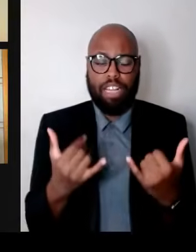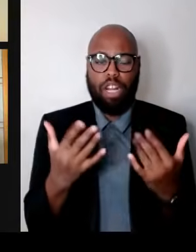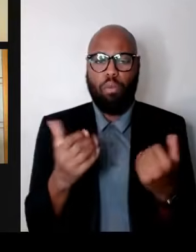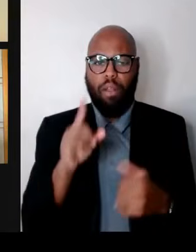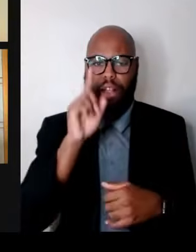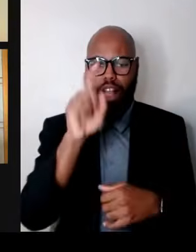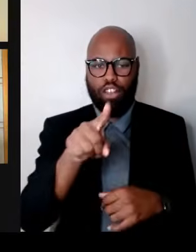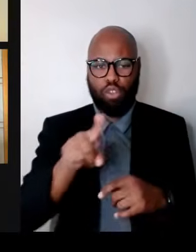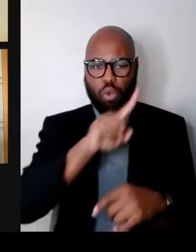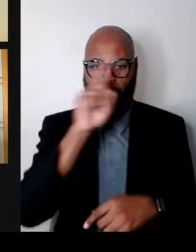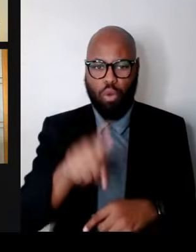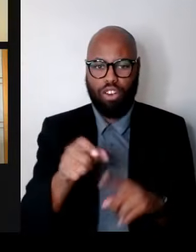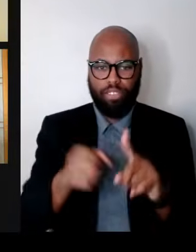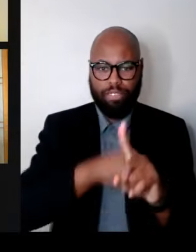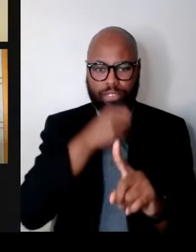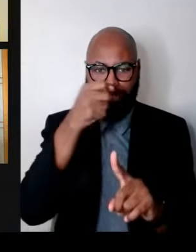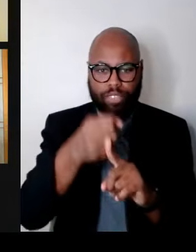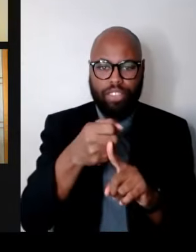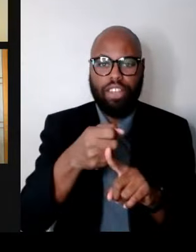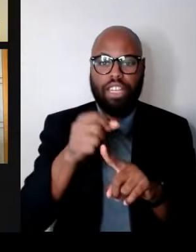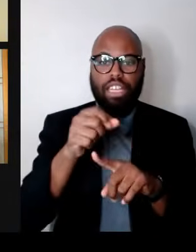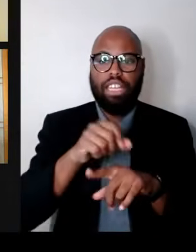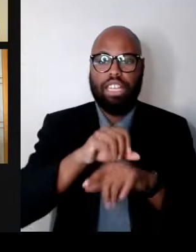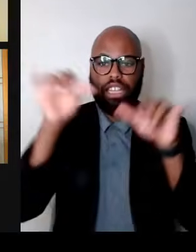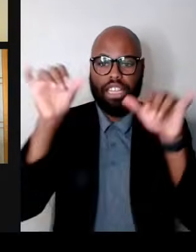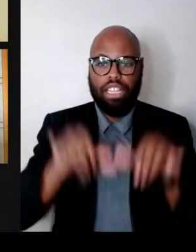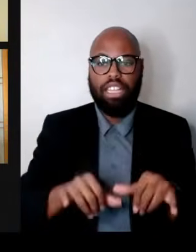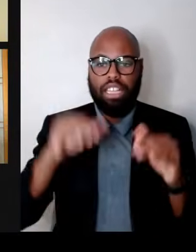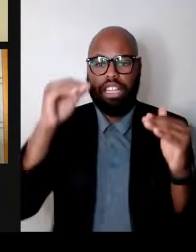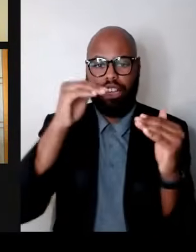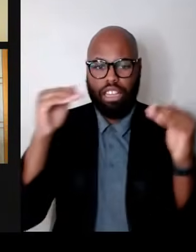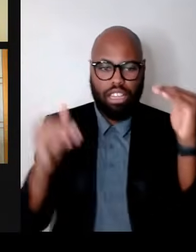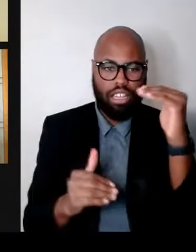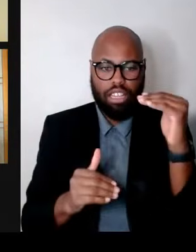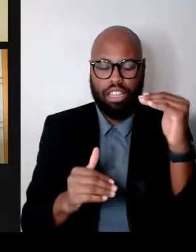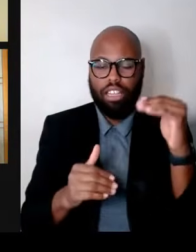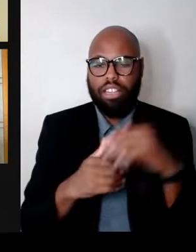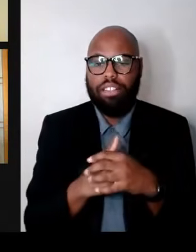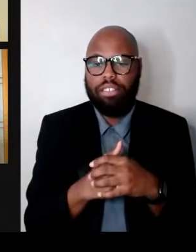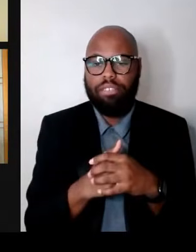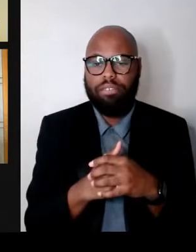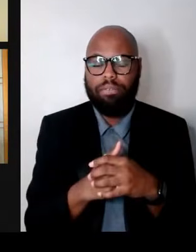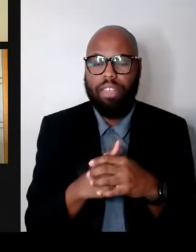of systemic injustice. What can you tell us about how it is,